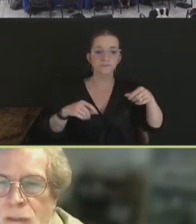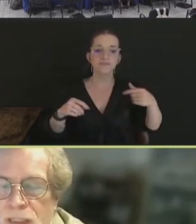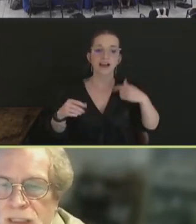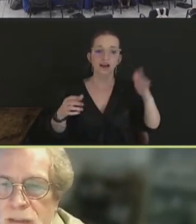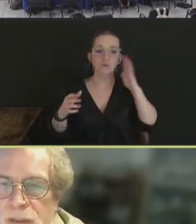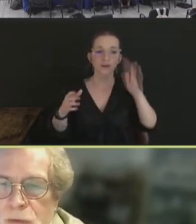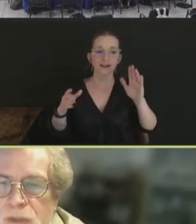detail soon.